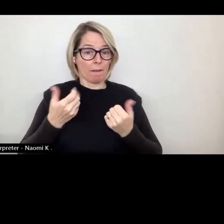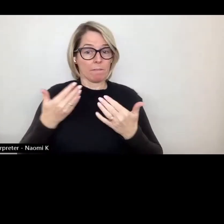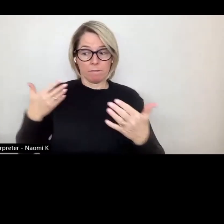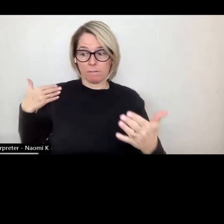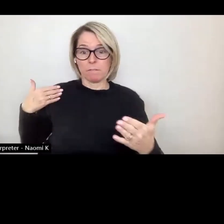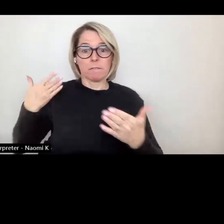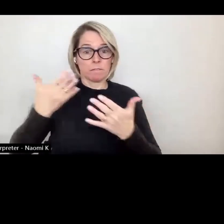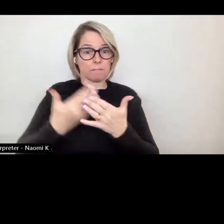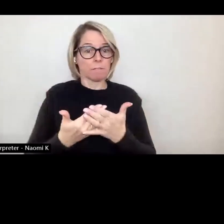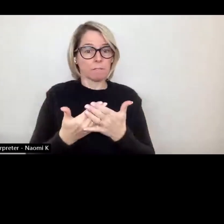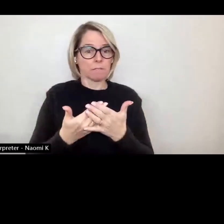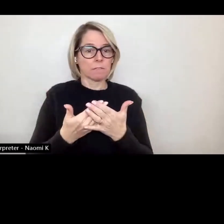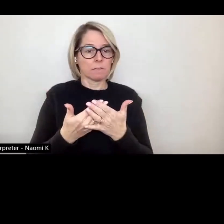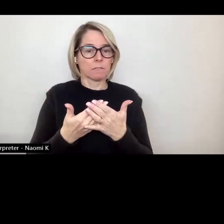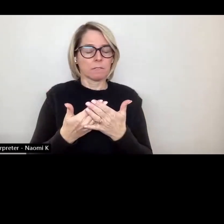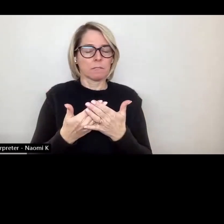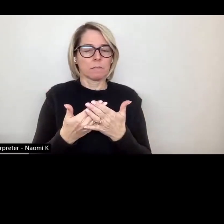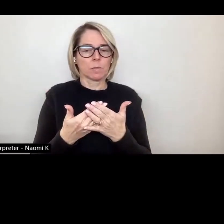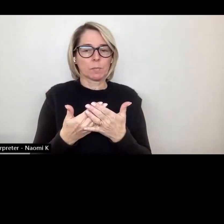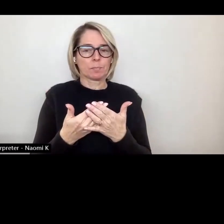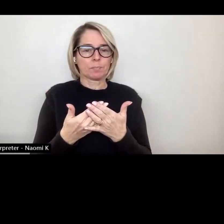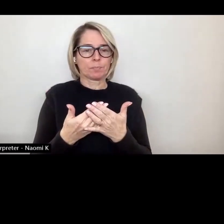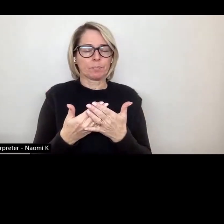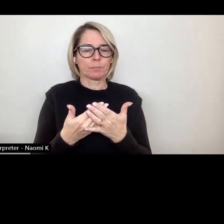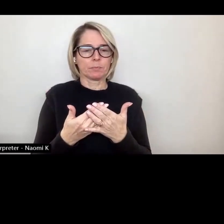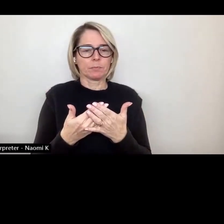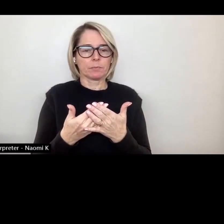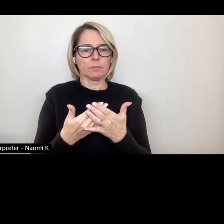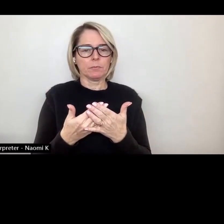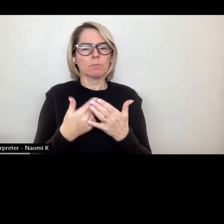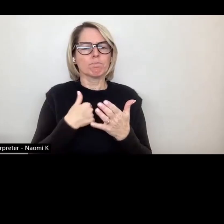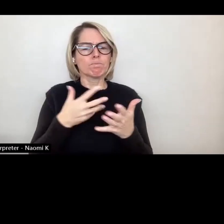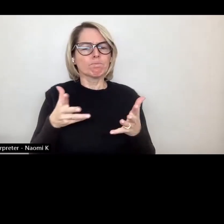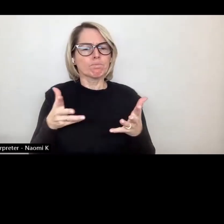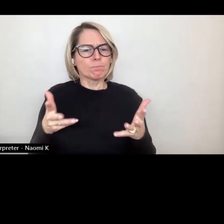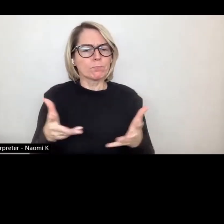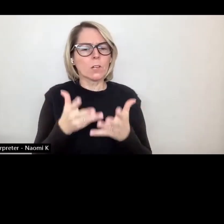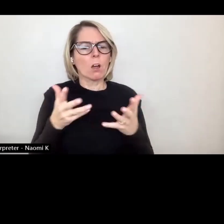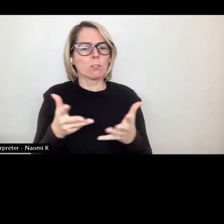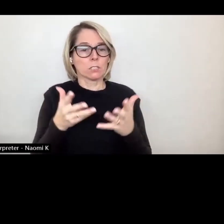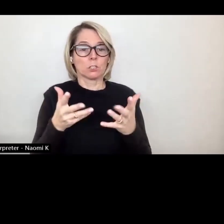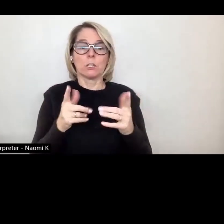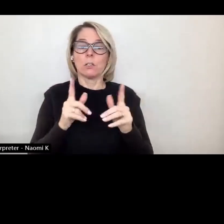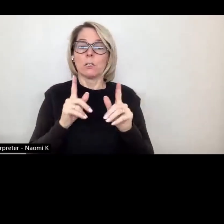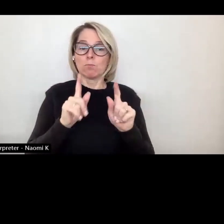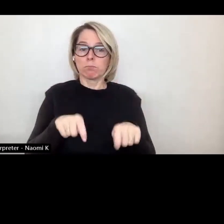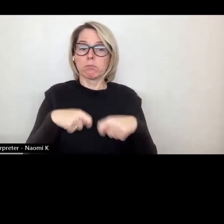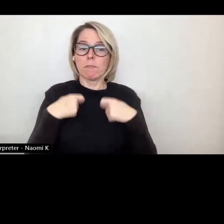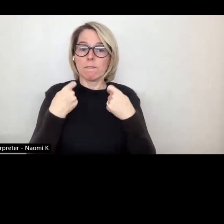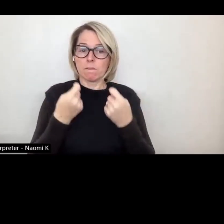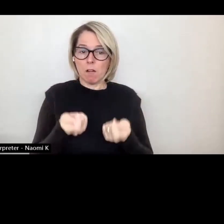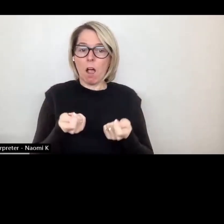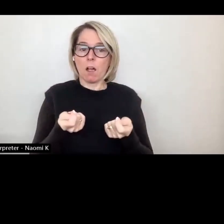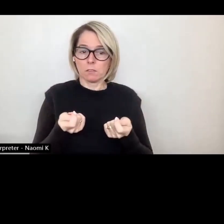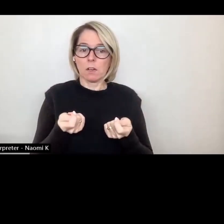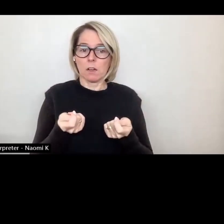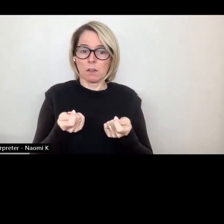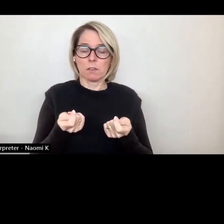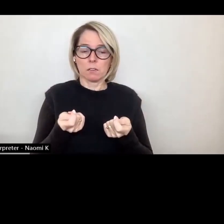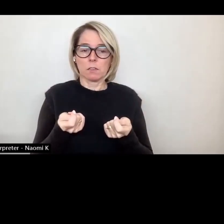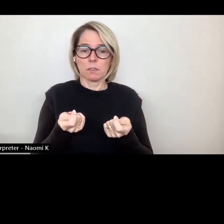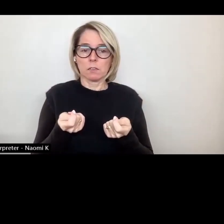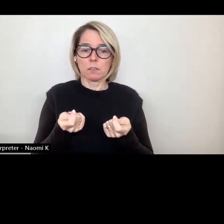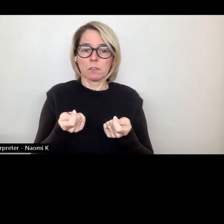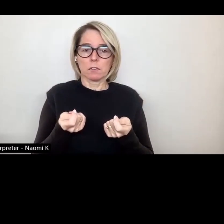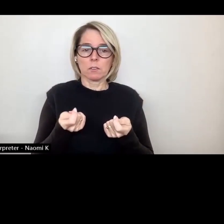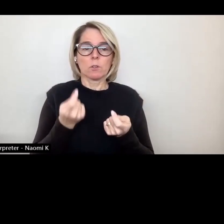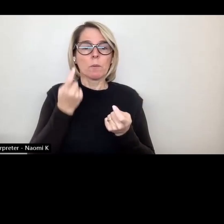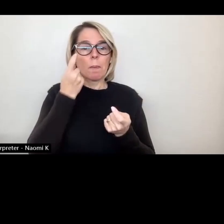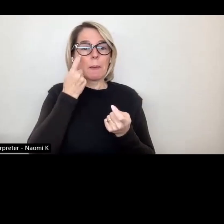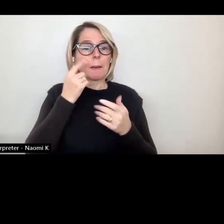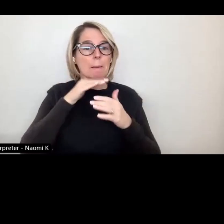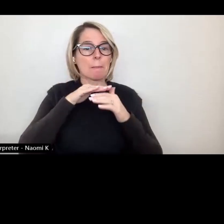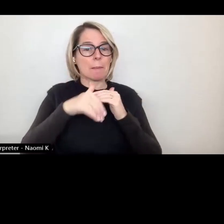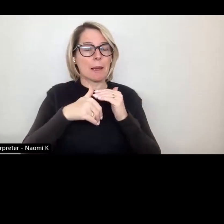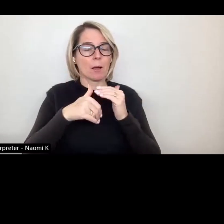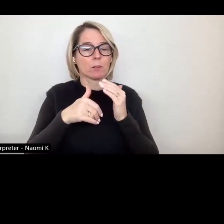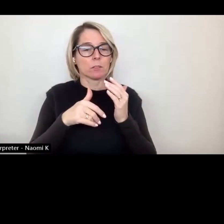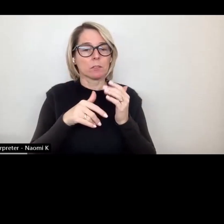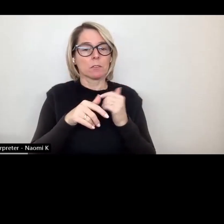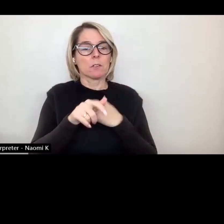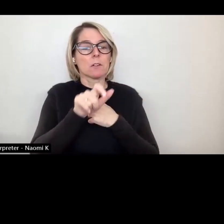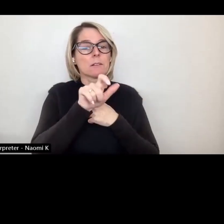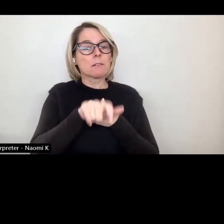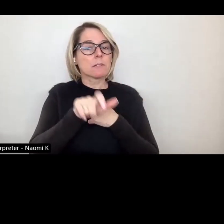I would encourage providers to think about their customer service element of how they operate.